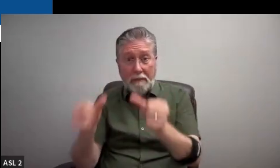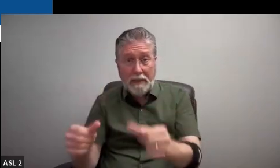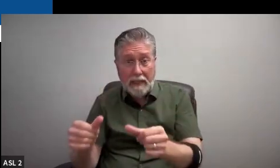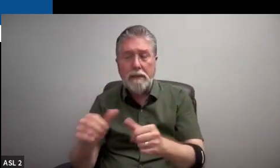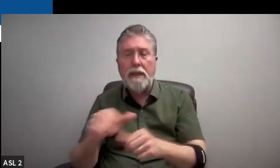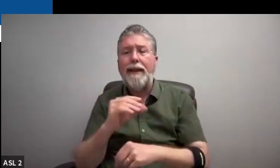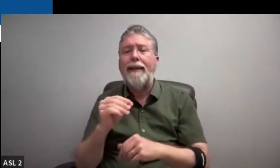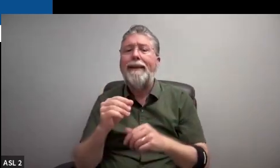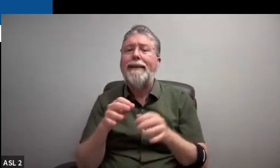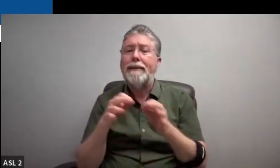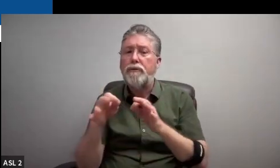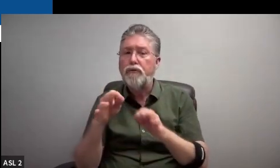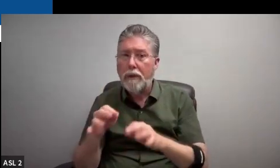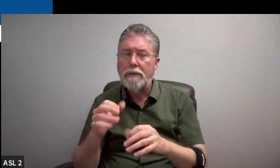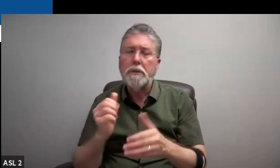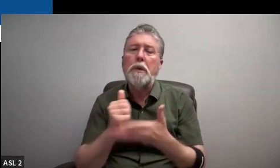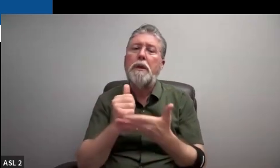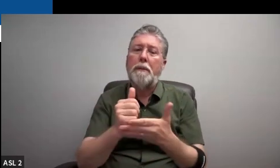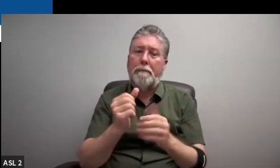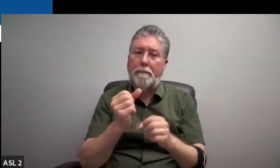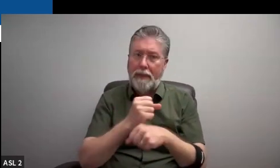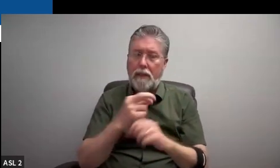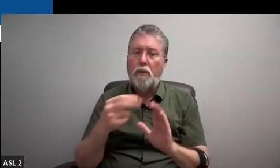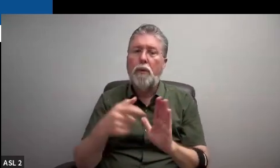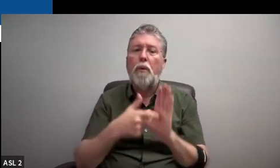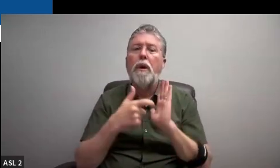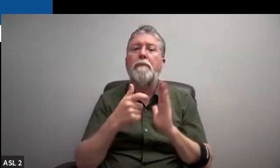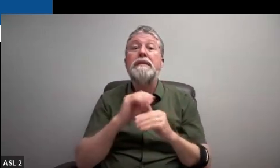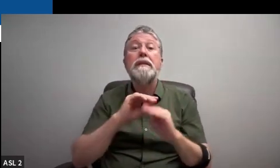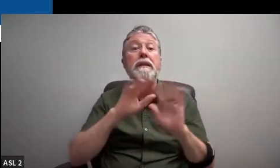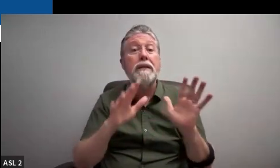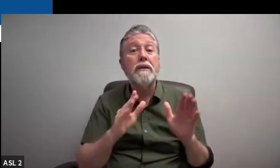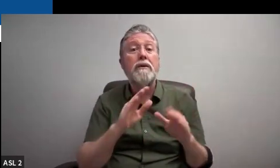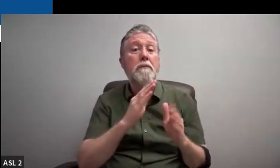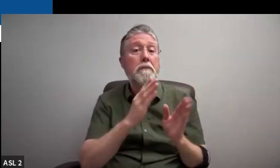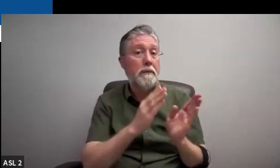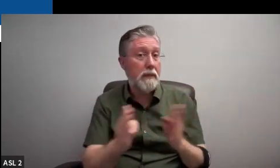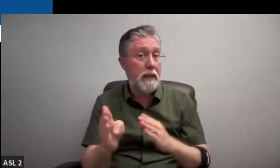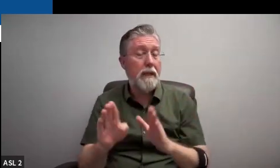will help make the requirements clear regarding planning and development of the state's aging